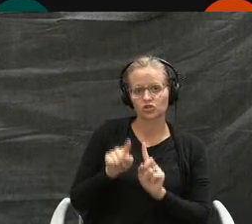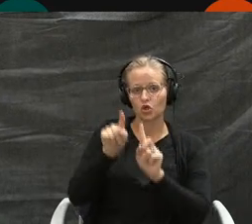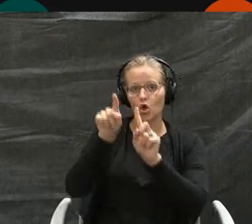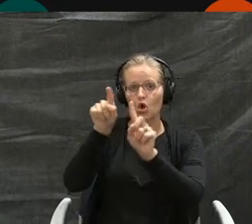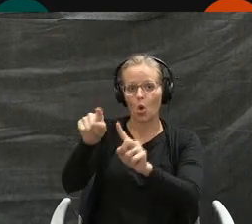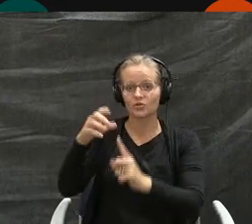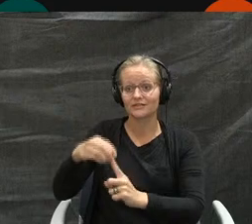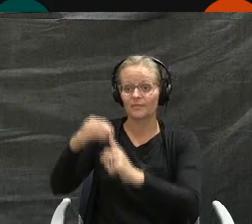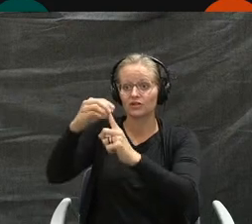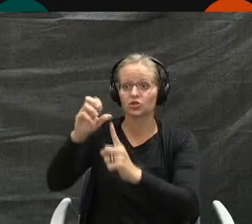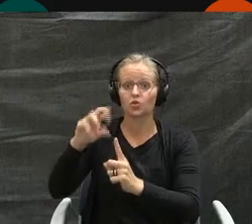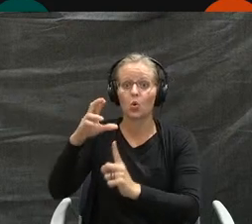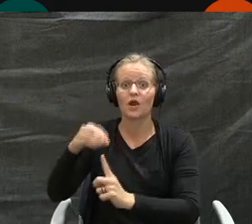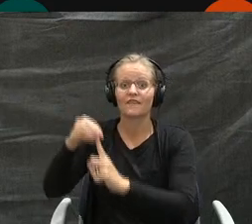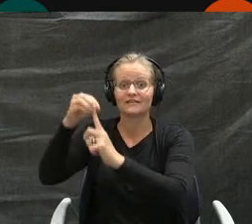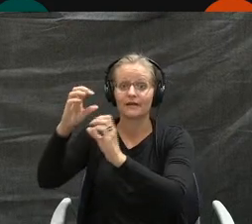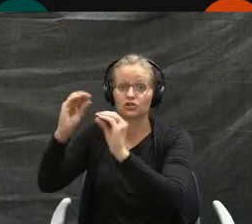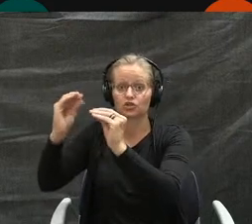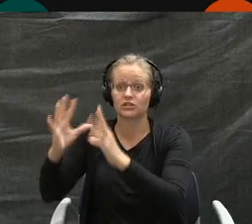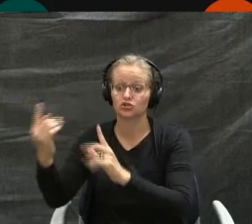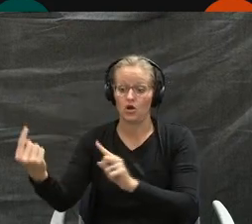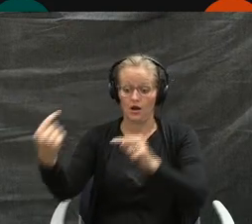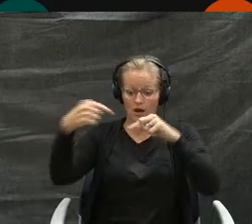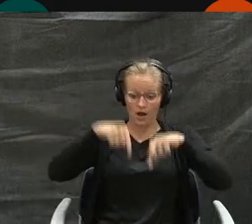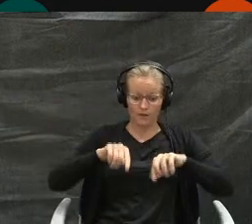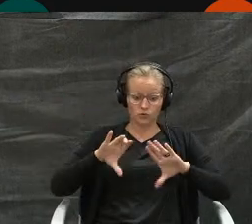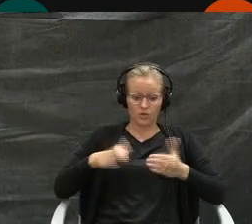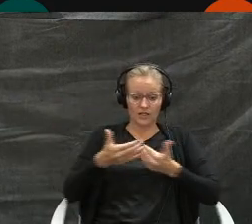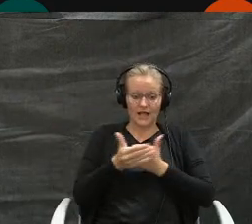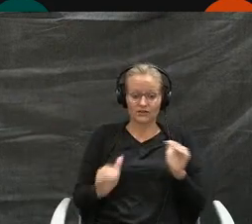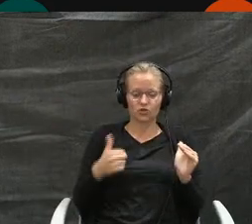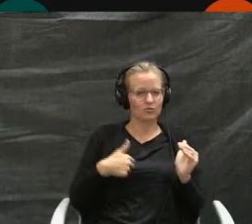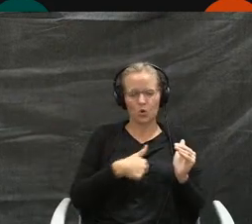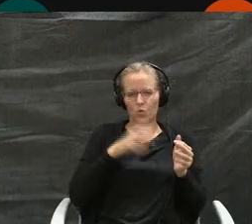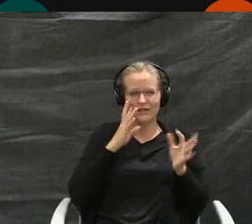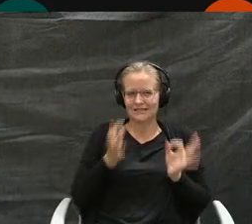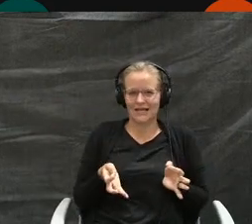having specialist come in the classroom just added an extra